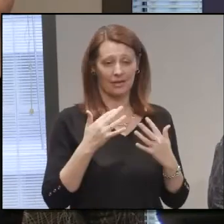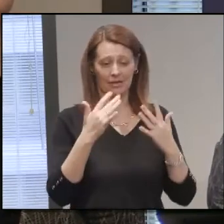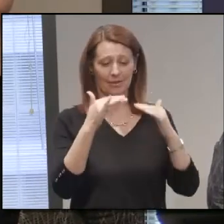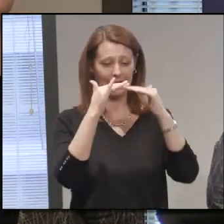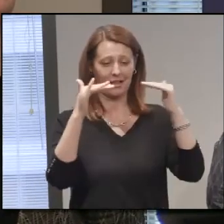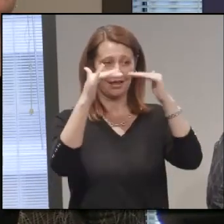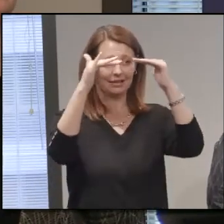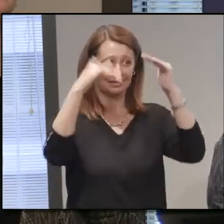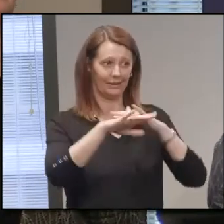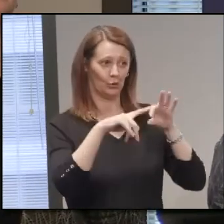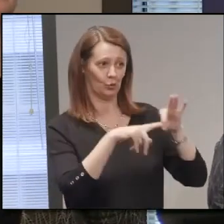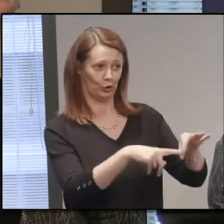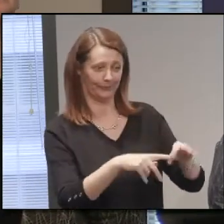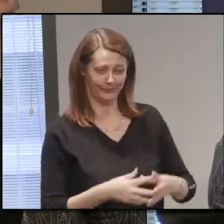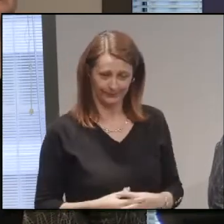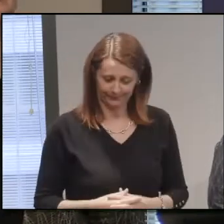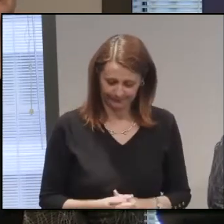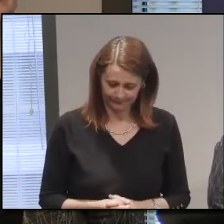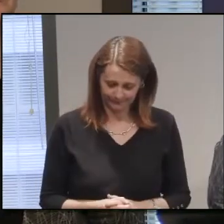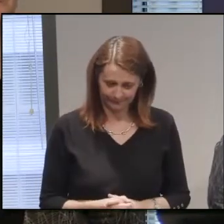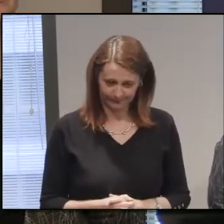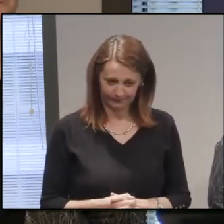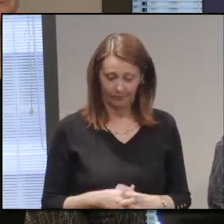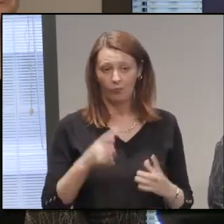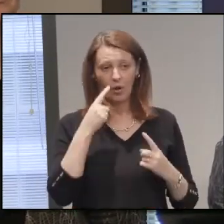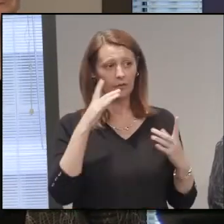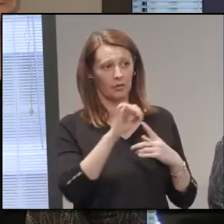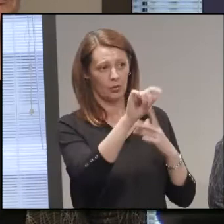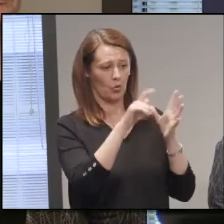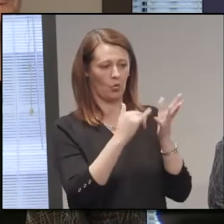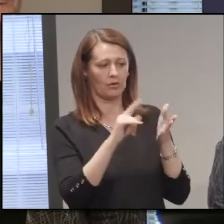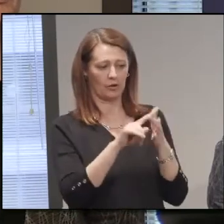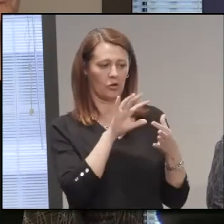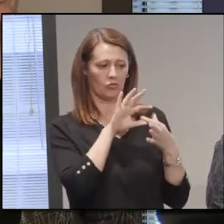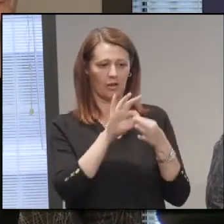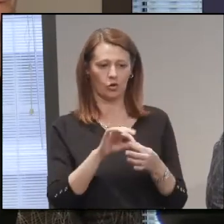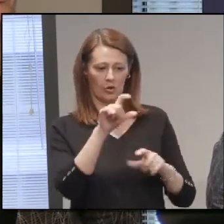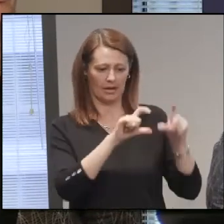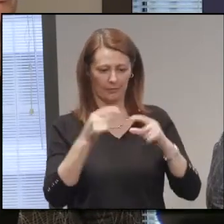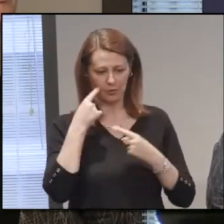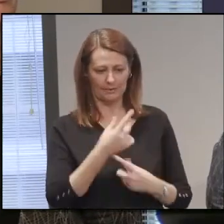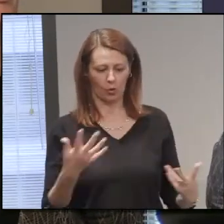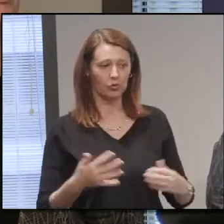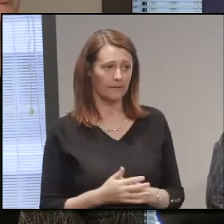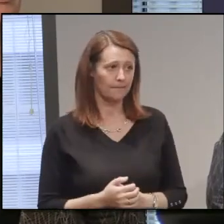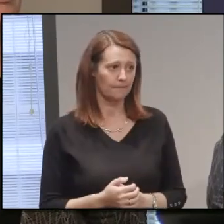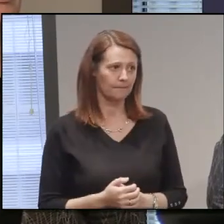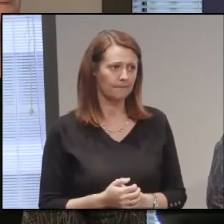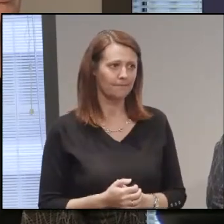your question. Obviously in your case it was related to the chemical exposure.